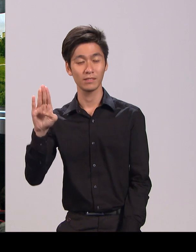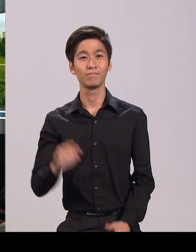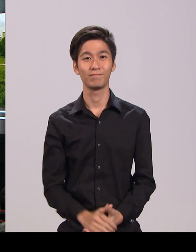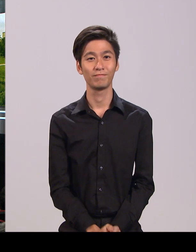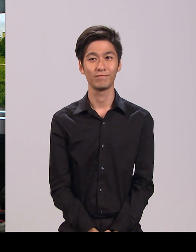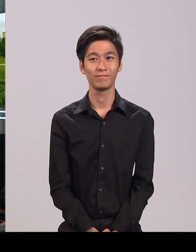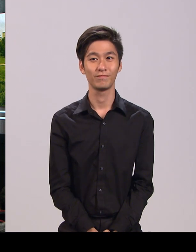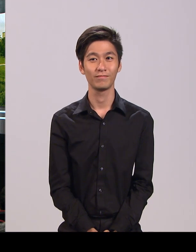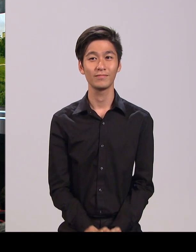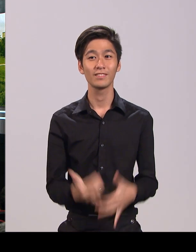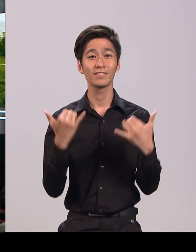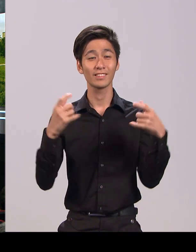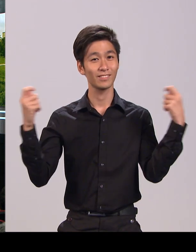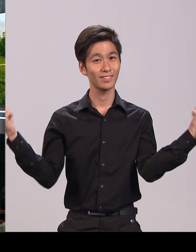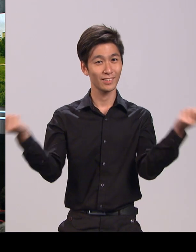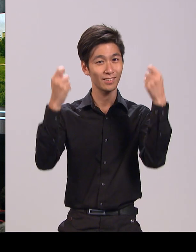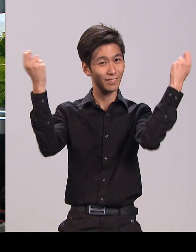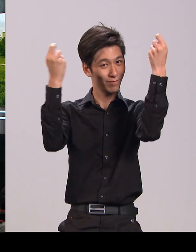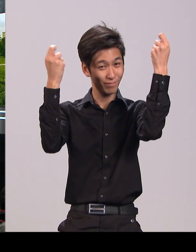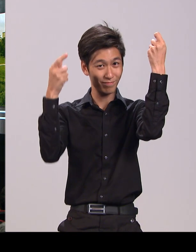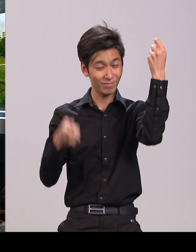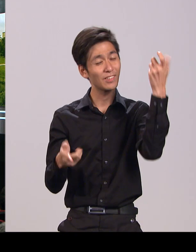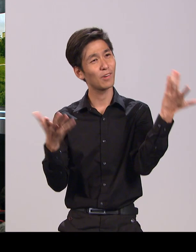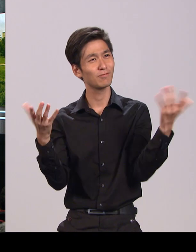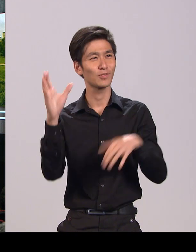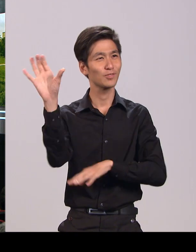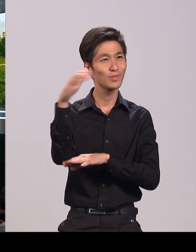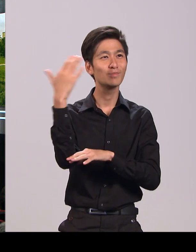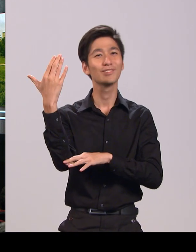Now we celebrate festivals there, including Christmas and New Year!